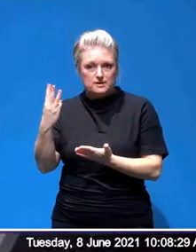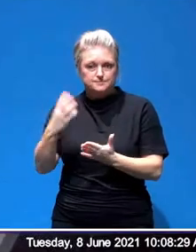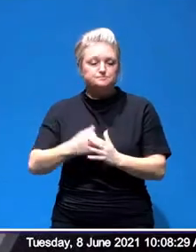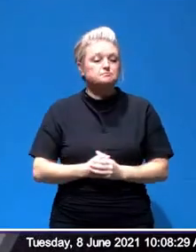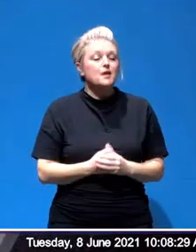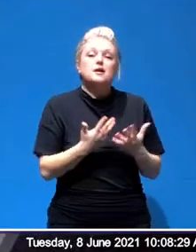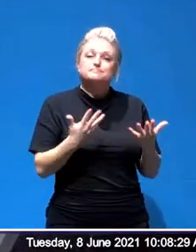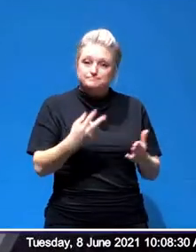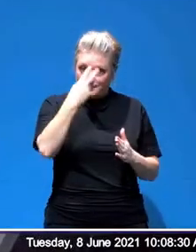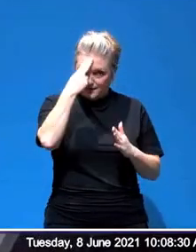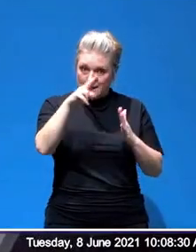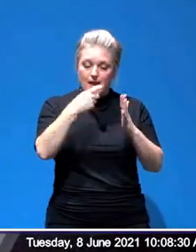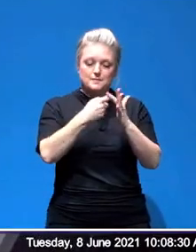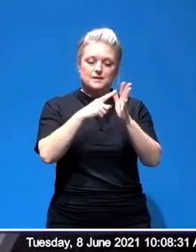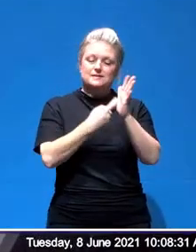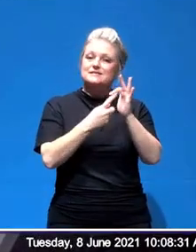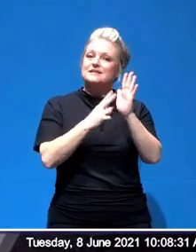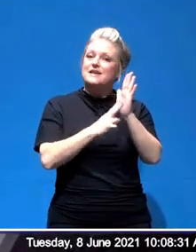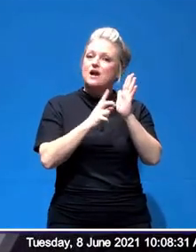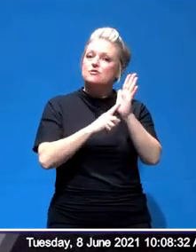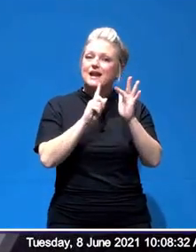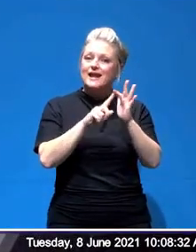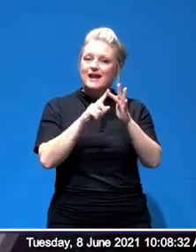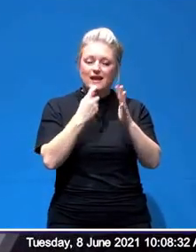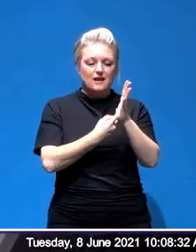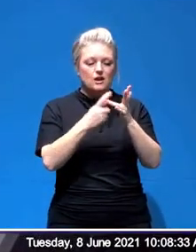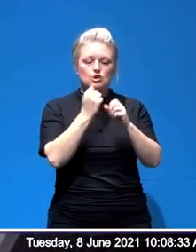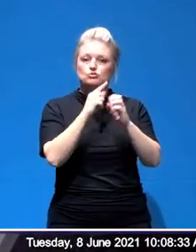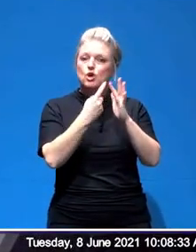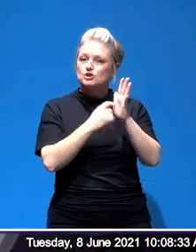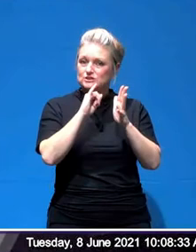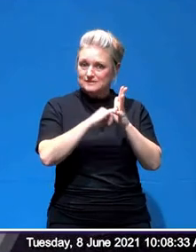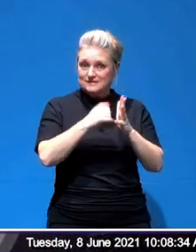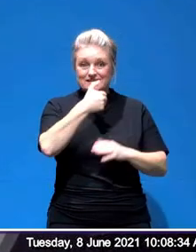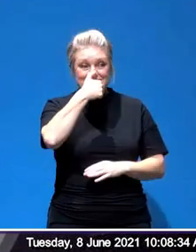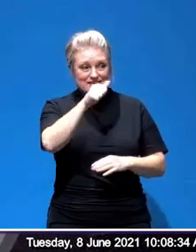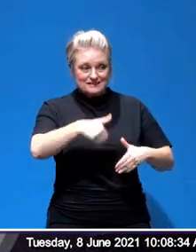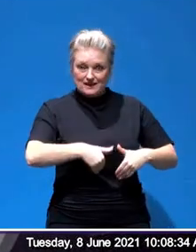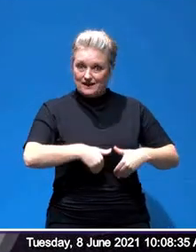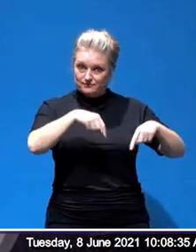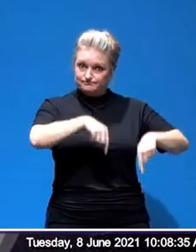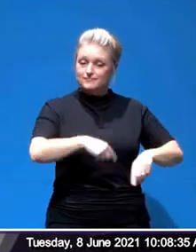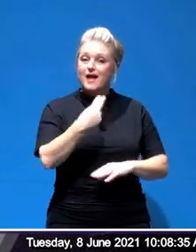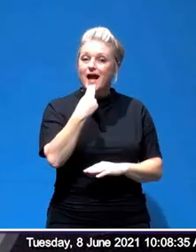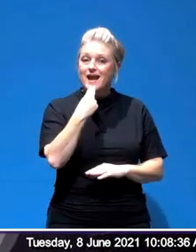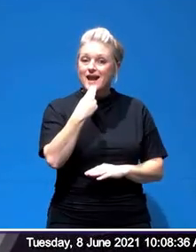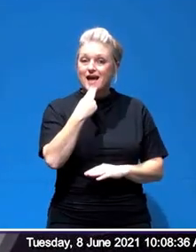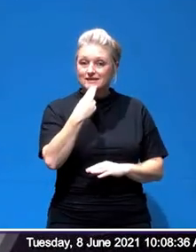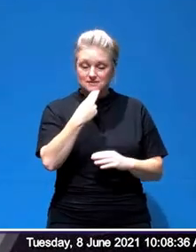My name is Karen Lee Rogers, I'm 60 years old and I live in Adelaide with my husband Graham and my son Daniel.